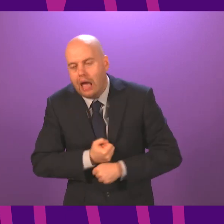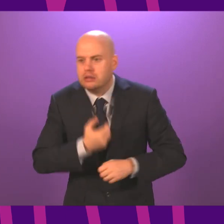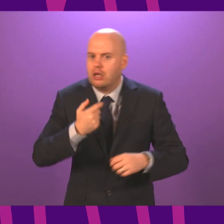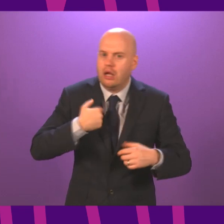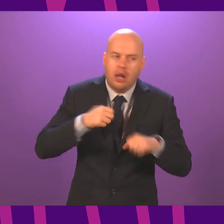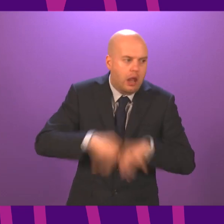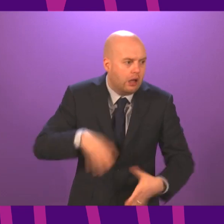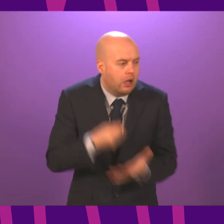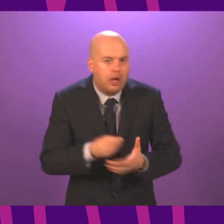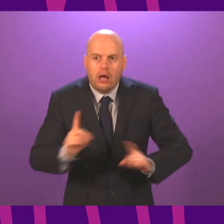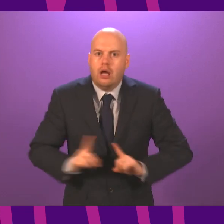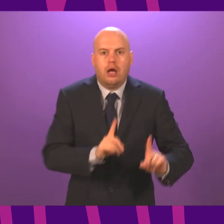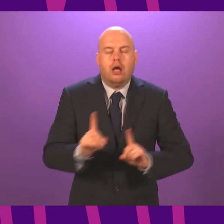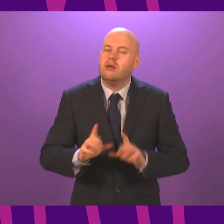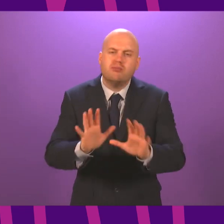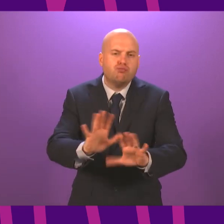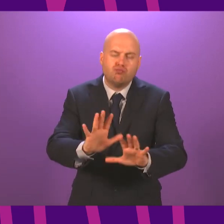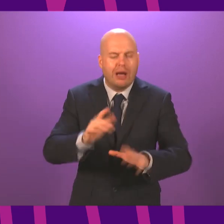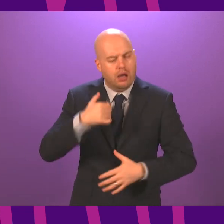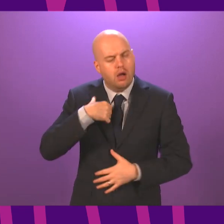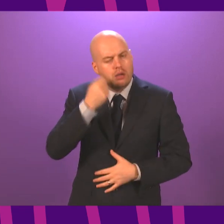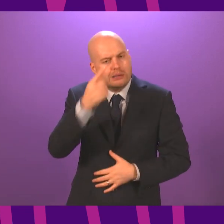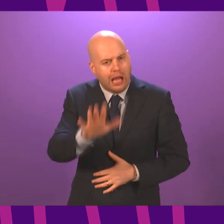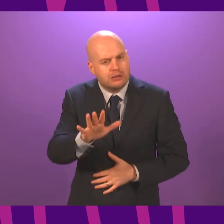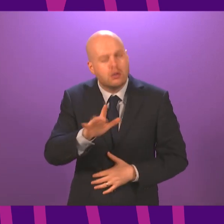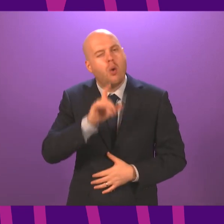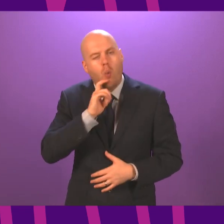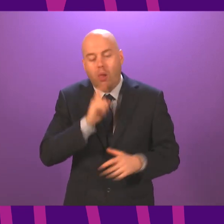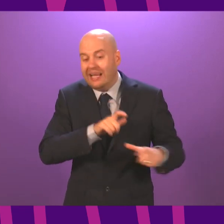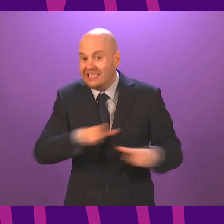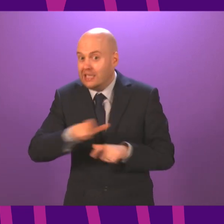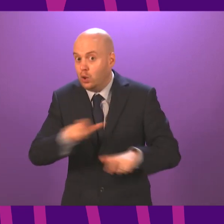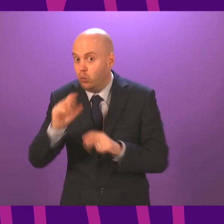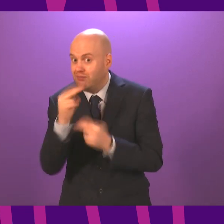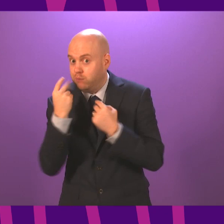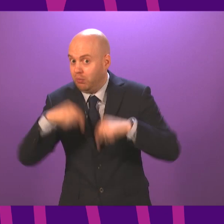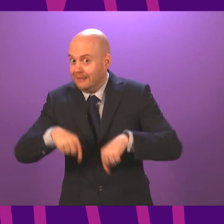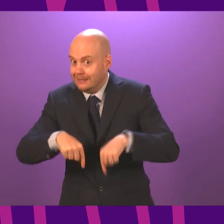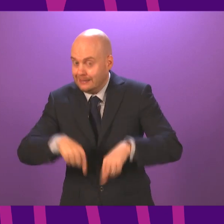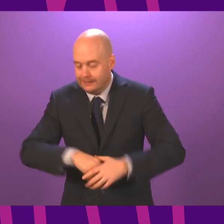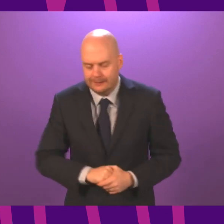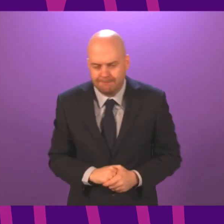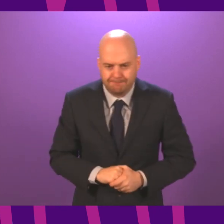difficulty for the client. I will keep the issue under consideration. The Deputy Presiding Officer: Eleven members wish to ask questions,